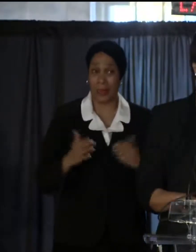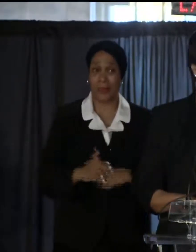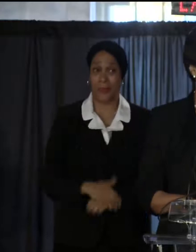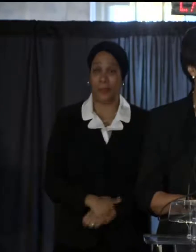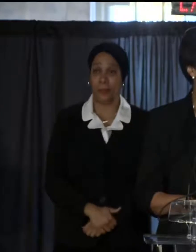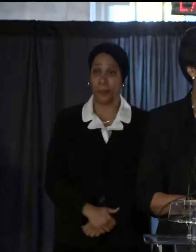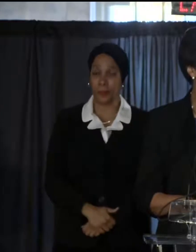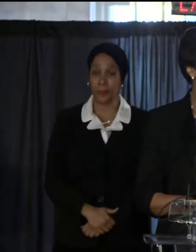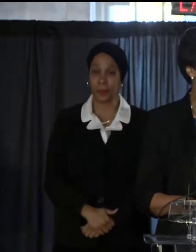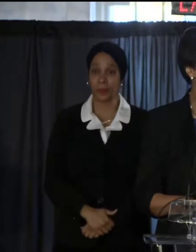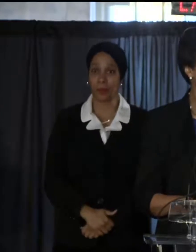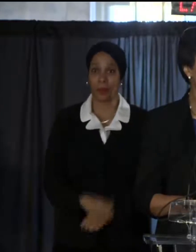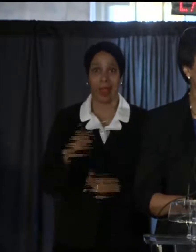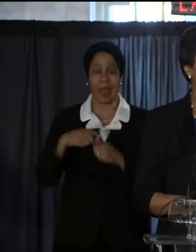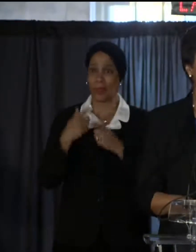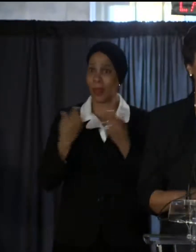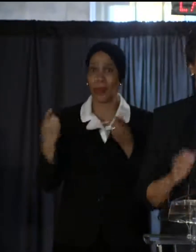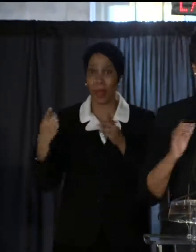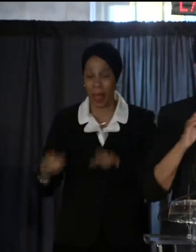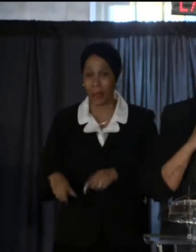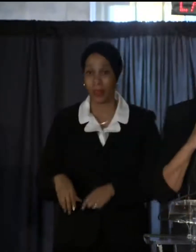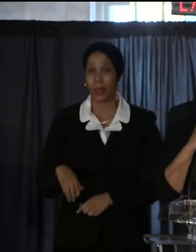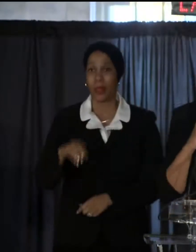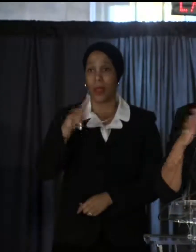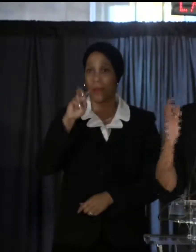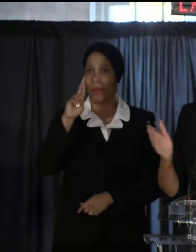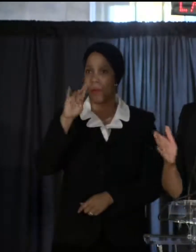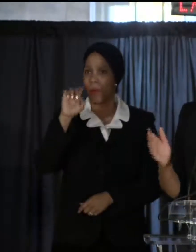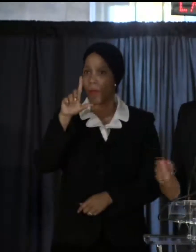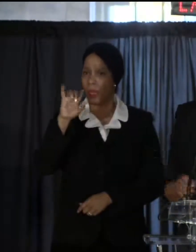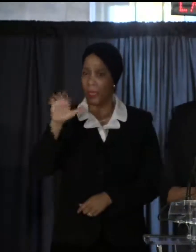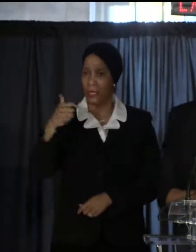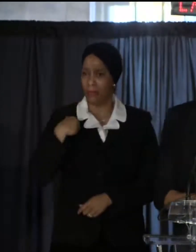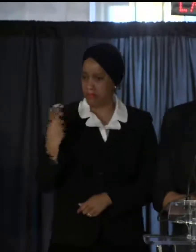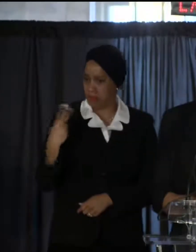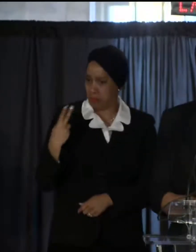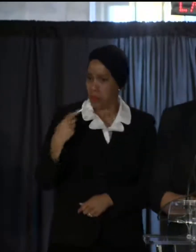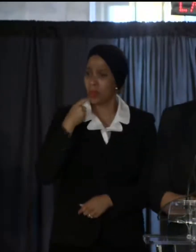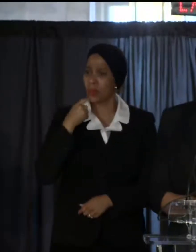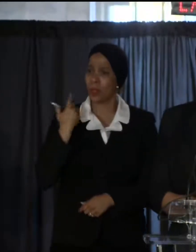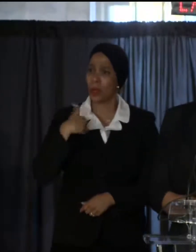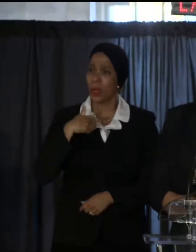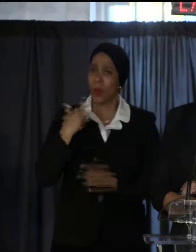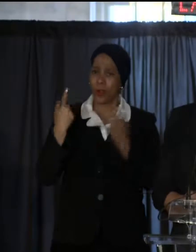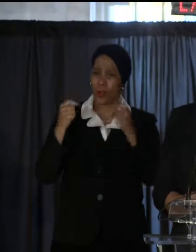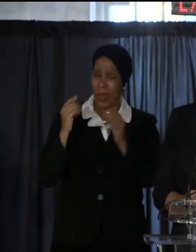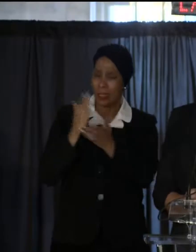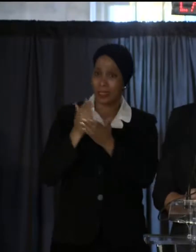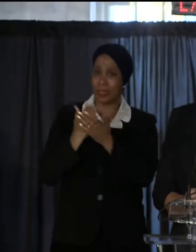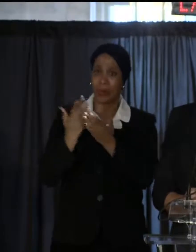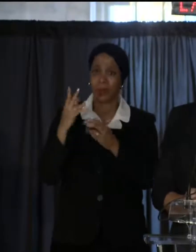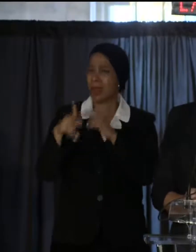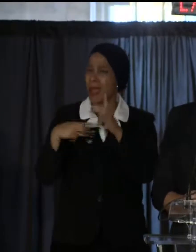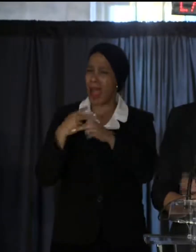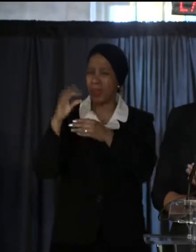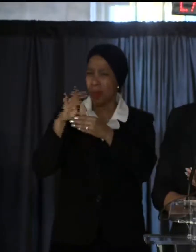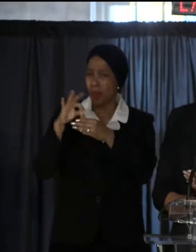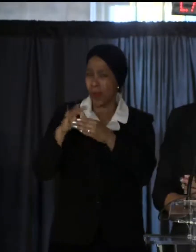AND THEN LO AND BEHOLD BEVERLY AND I SAID WE ARE TRYING TO HANDICAP WHAT THE VOTE WOULD BE AND YOU KNOW WHAT WE